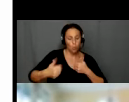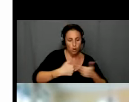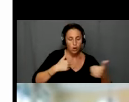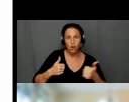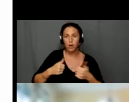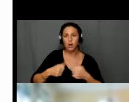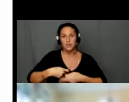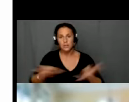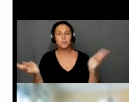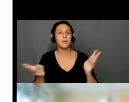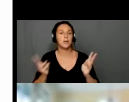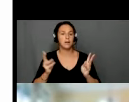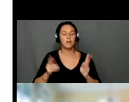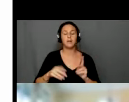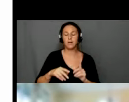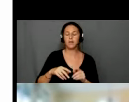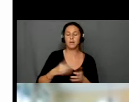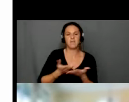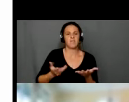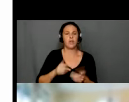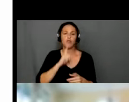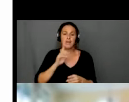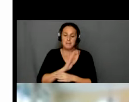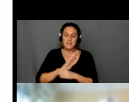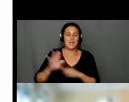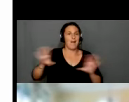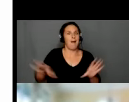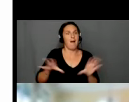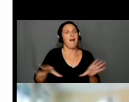actually, these are very busy, active workplaces.